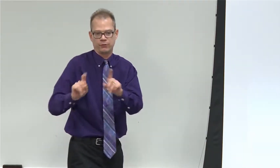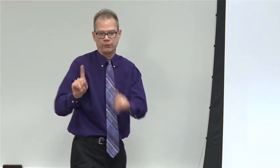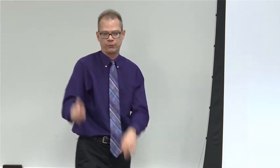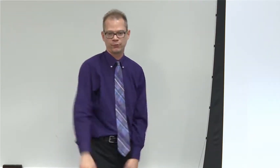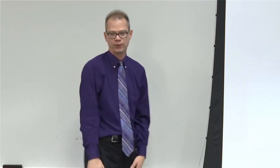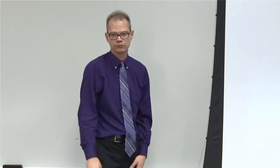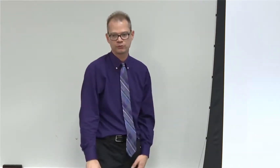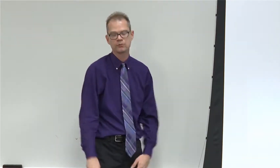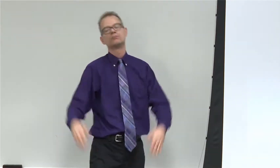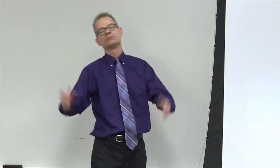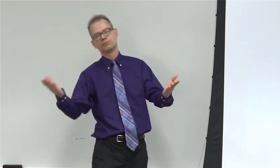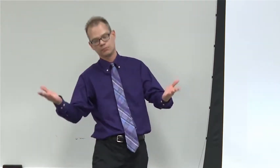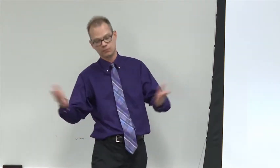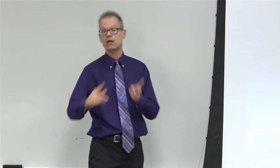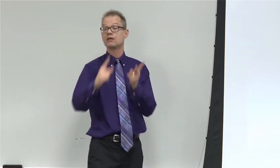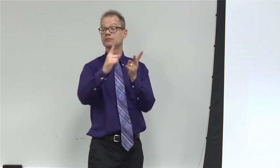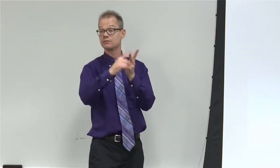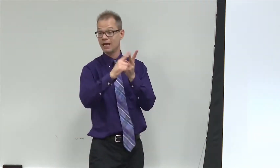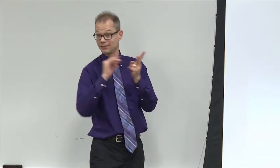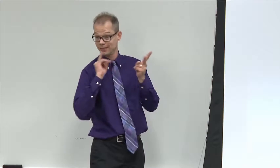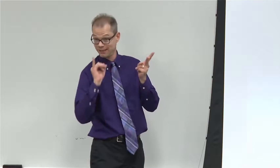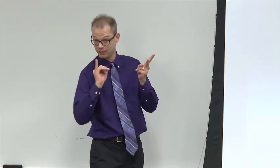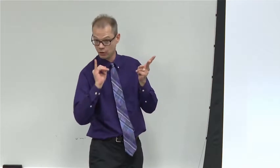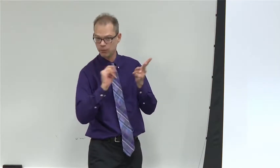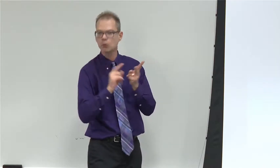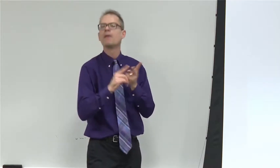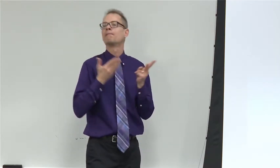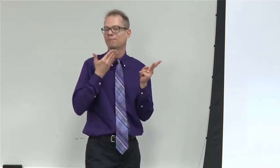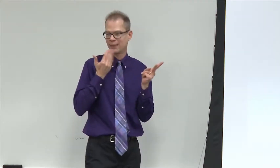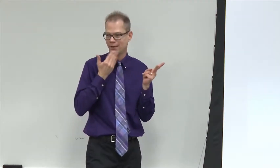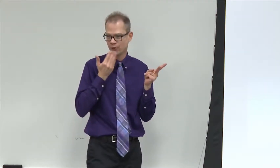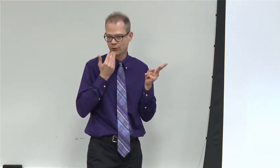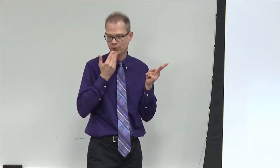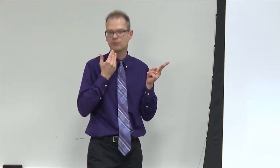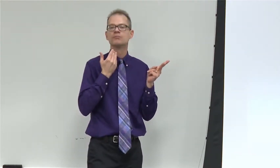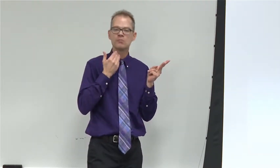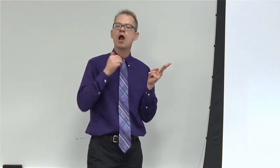to answer some of their questions. The second point--